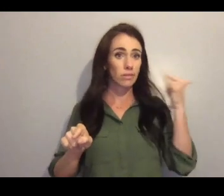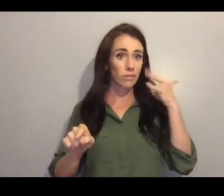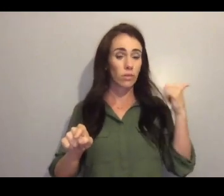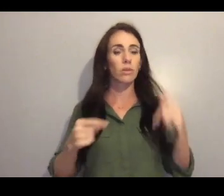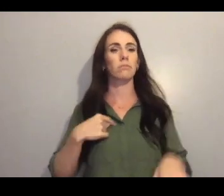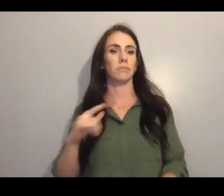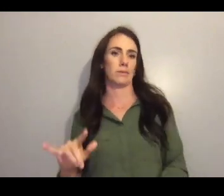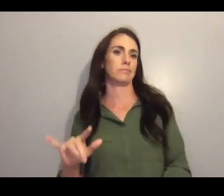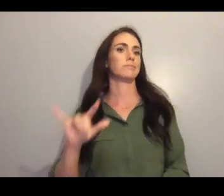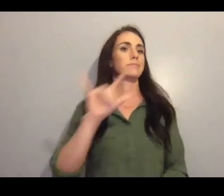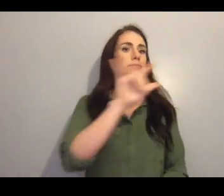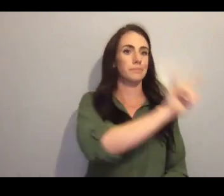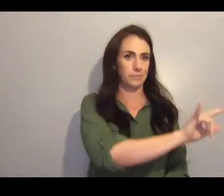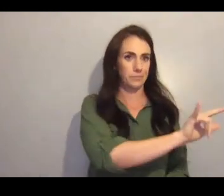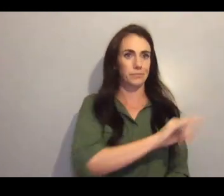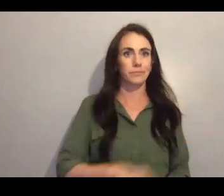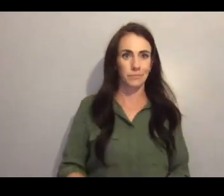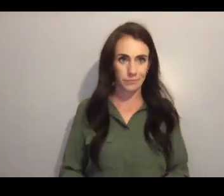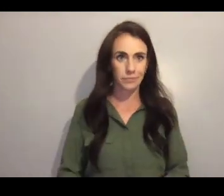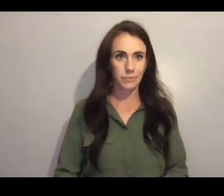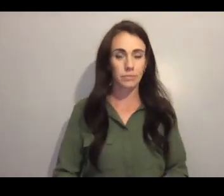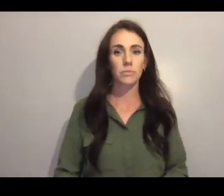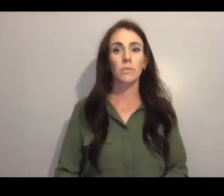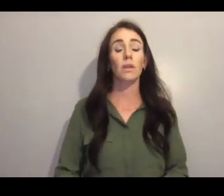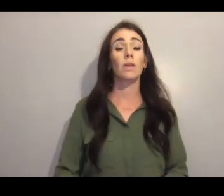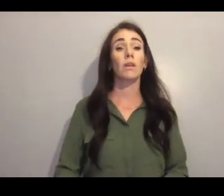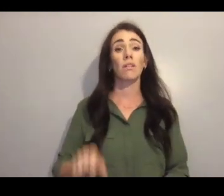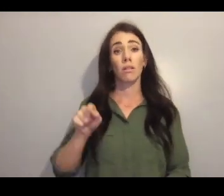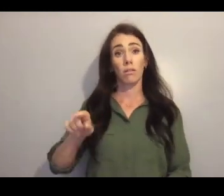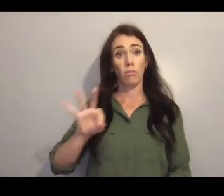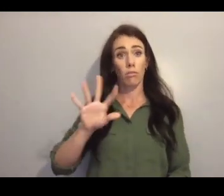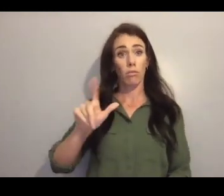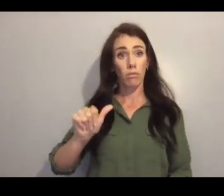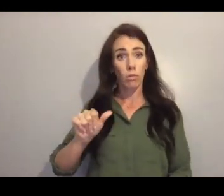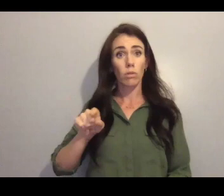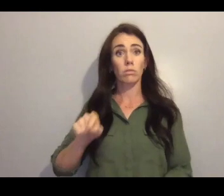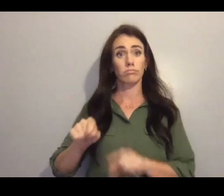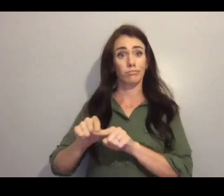maybe from Florida to California I would move across my space to the left